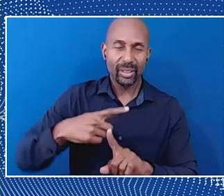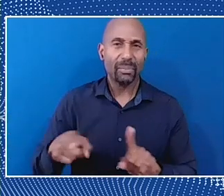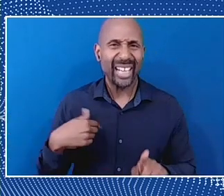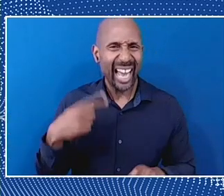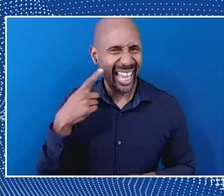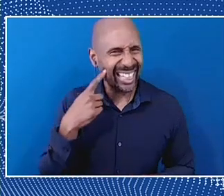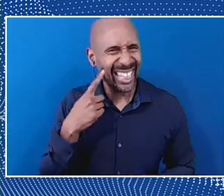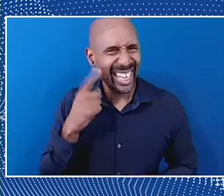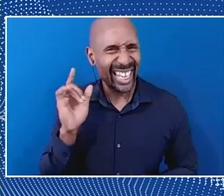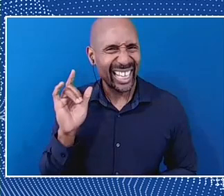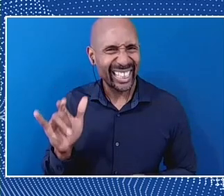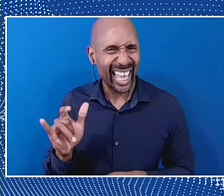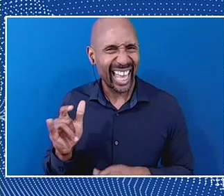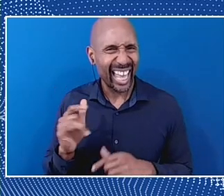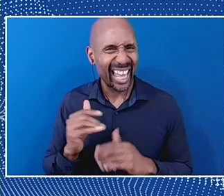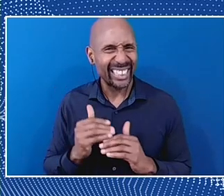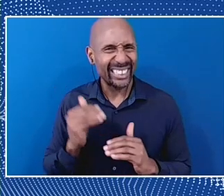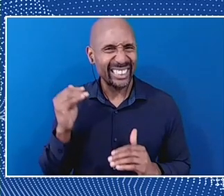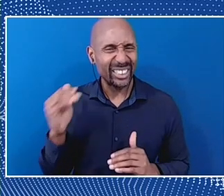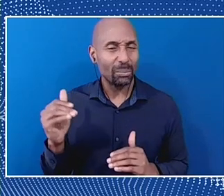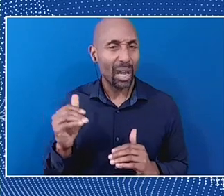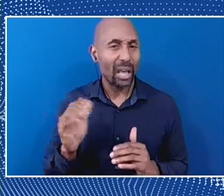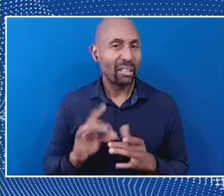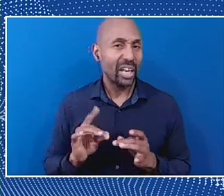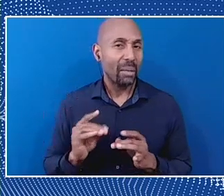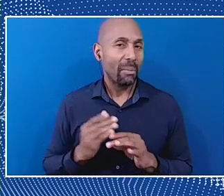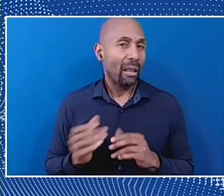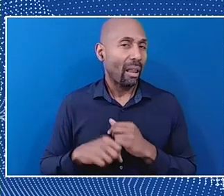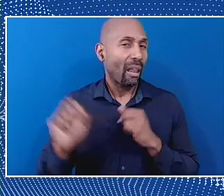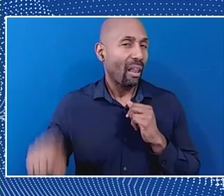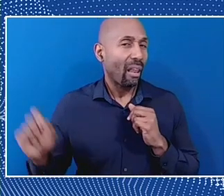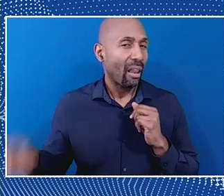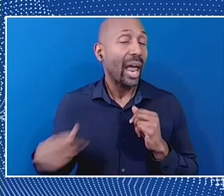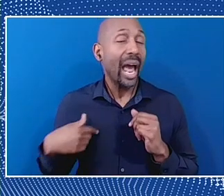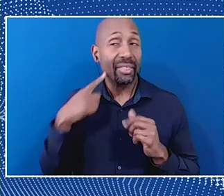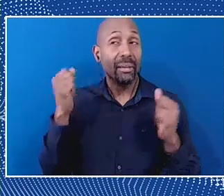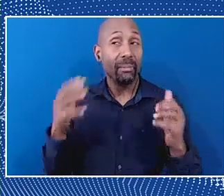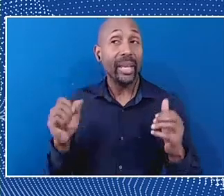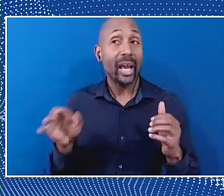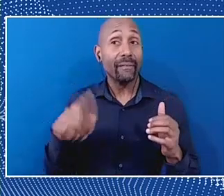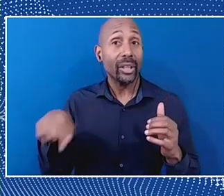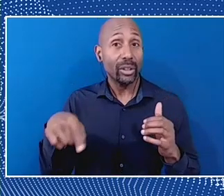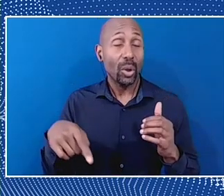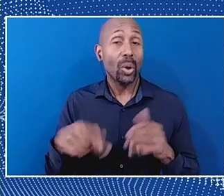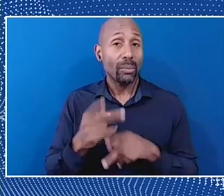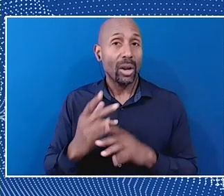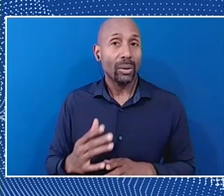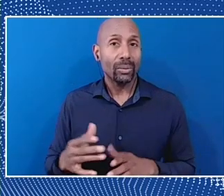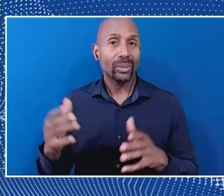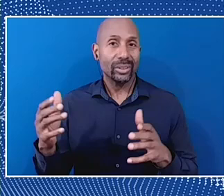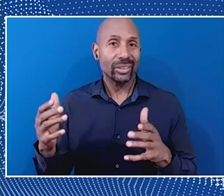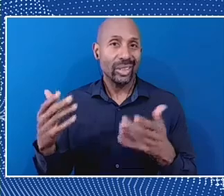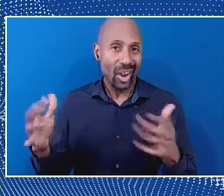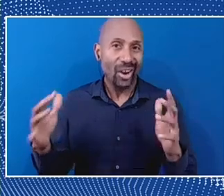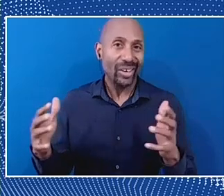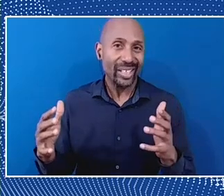plans. And I would encourage the Department to look at that data point that they already have to be just one example